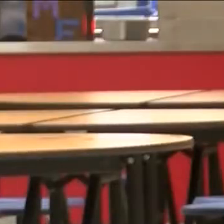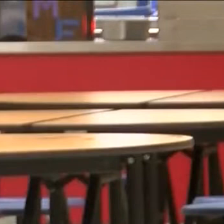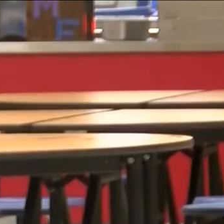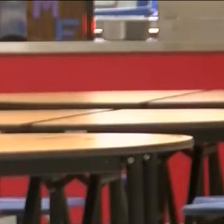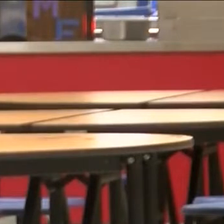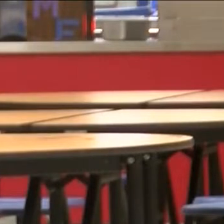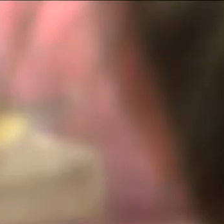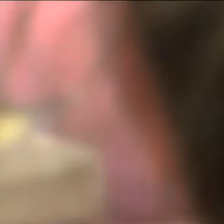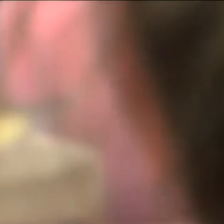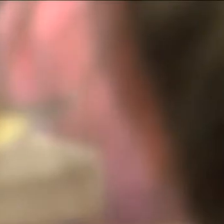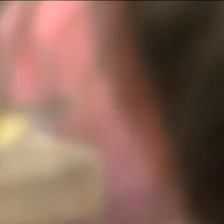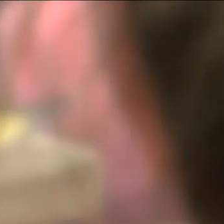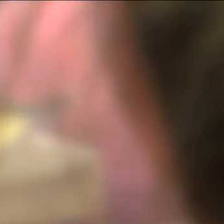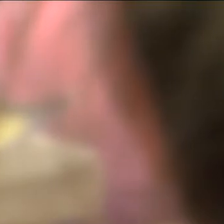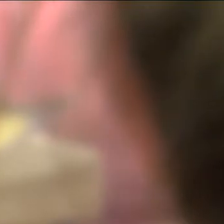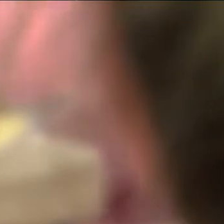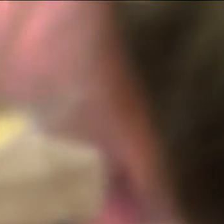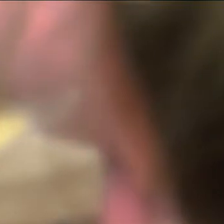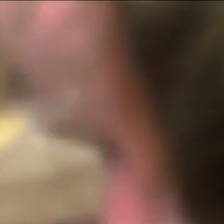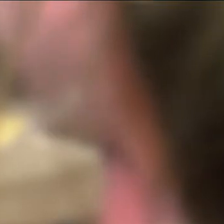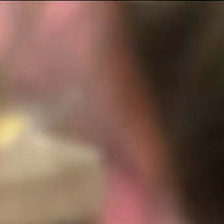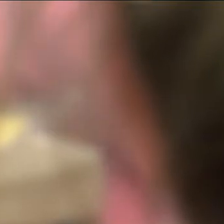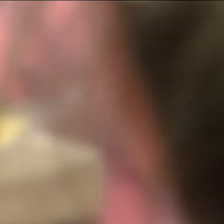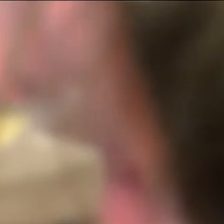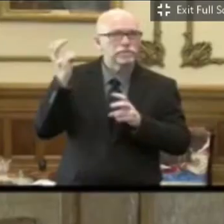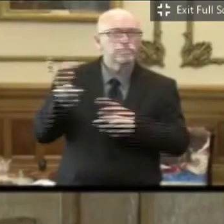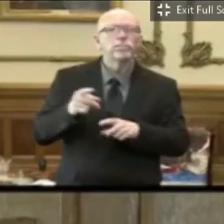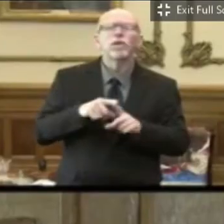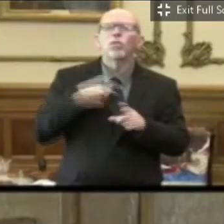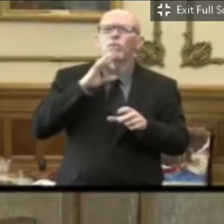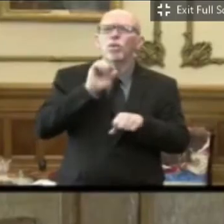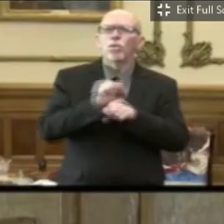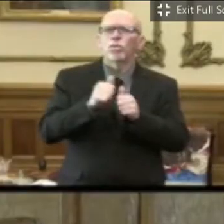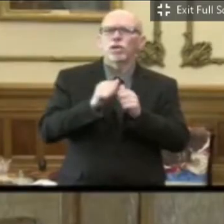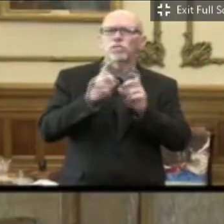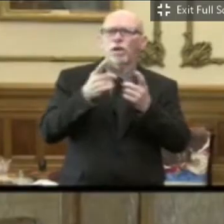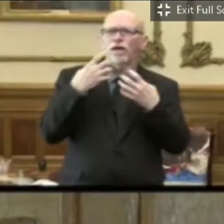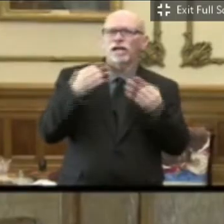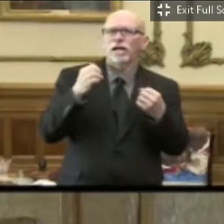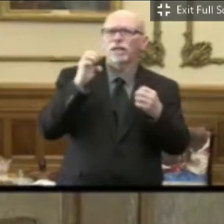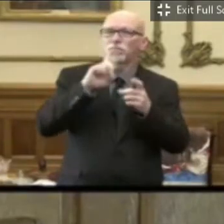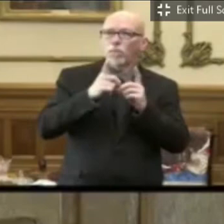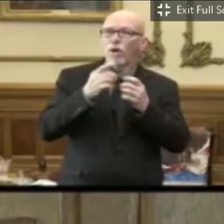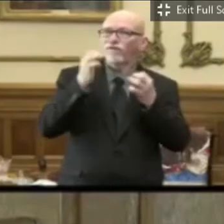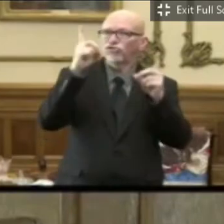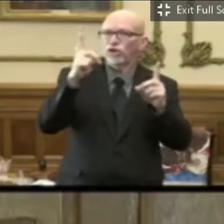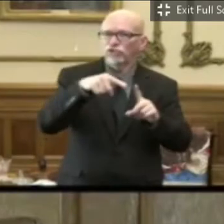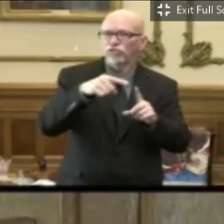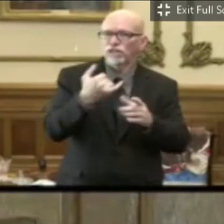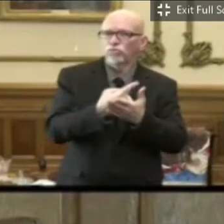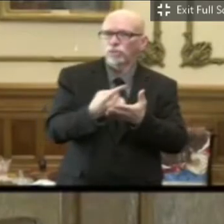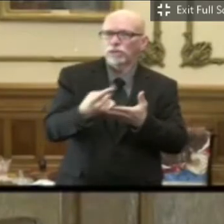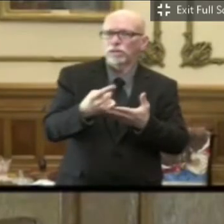DECISIONS ON SCHOOL IN THE WE WILL BE WORKING WITH THE DEPARTMENT OF EDUCATION THIS WEEK SPECIFICALLY ON THEIR GOALS AND DESIRES AS FAR AS